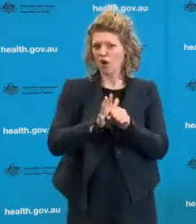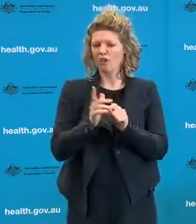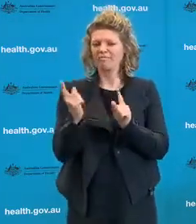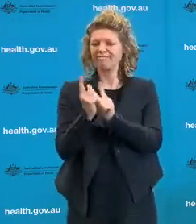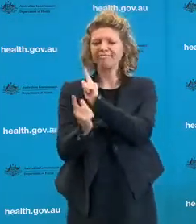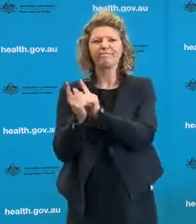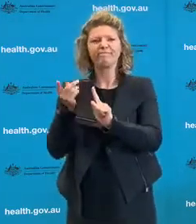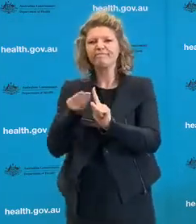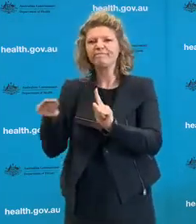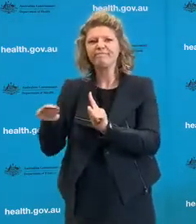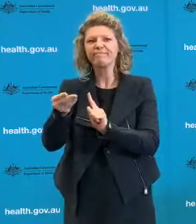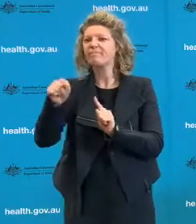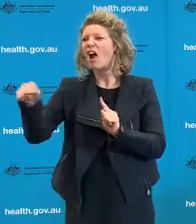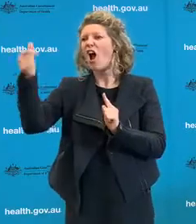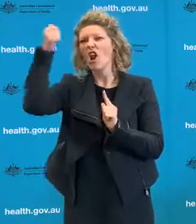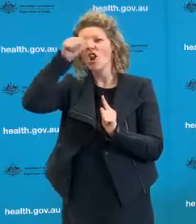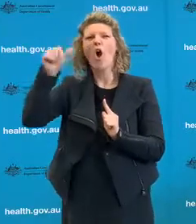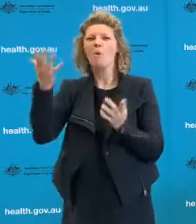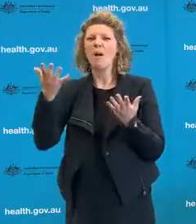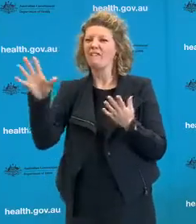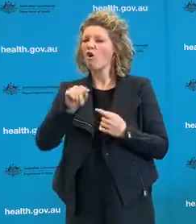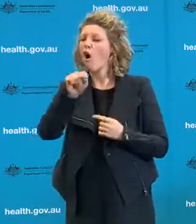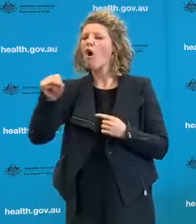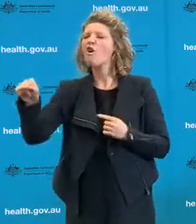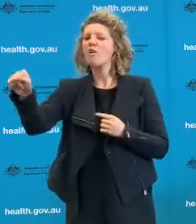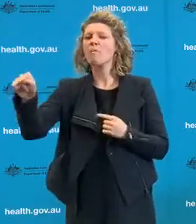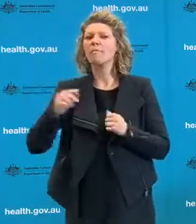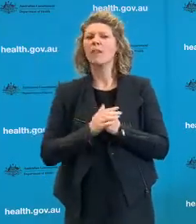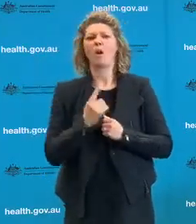confirmed cases and one was locally acquired and a